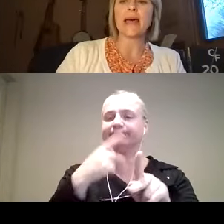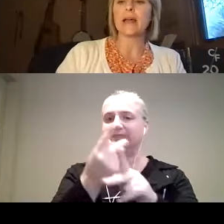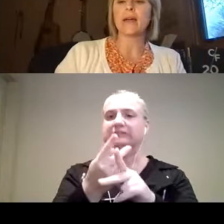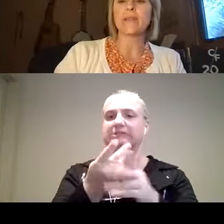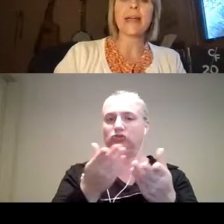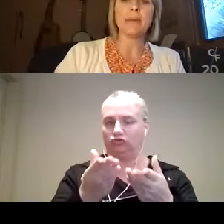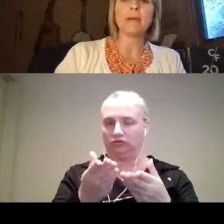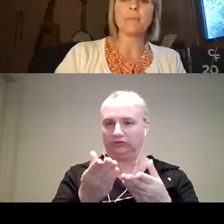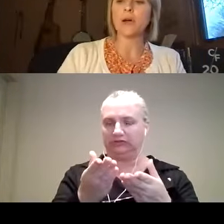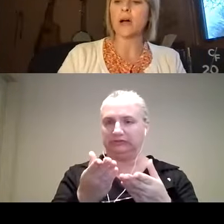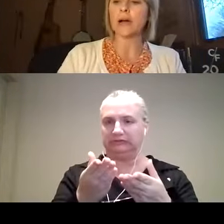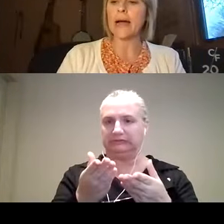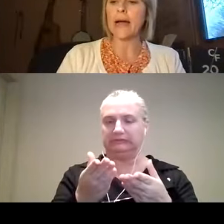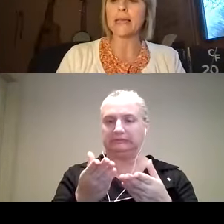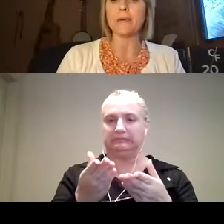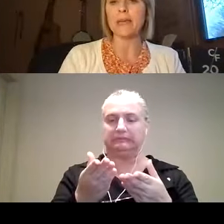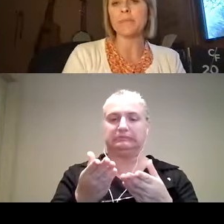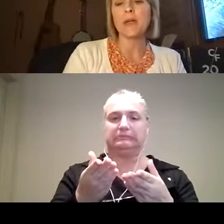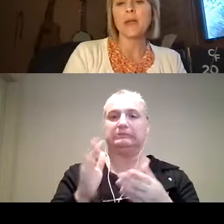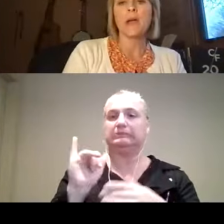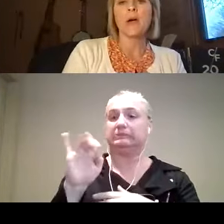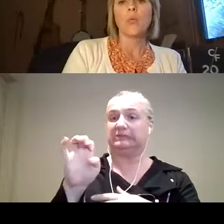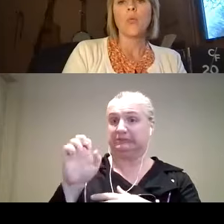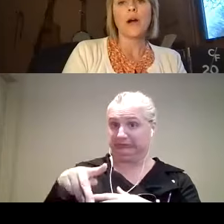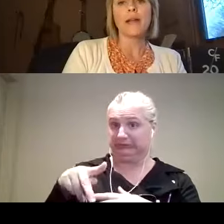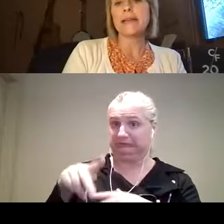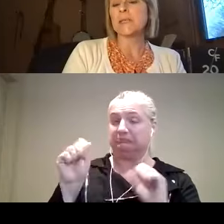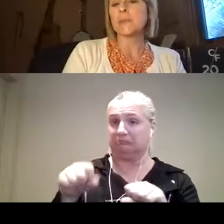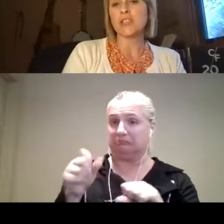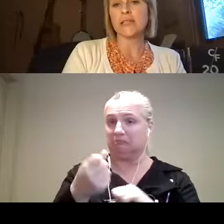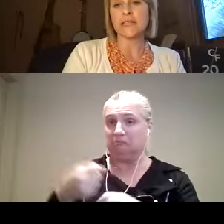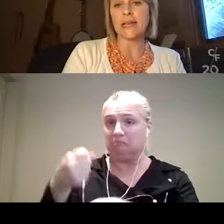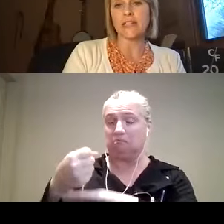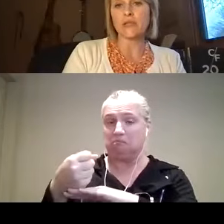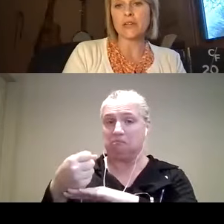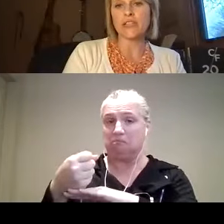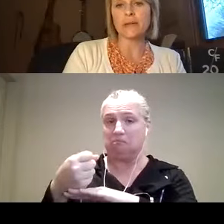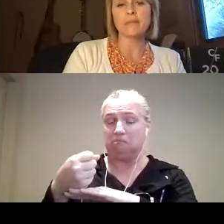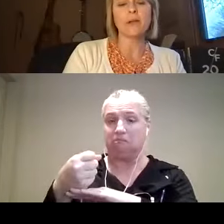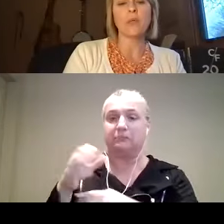that can be put on an IEP. One is specially-designed instruction.